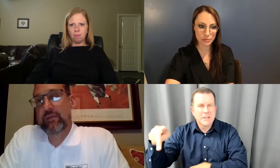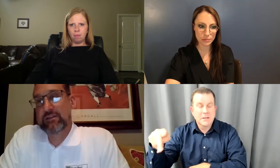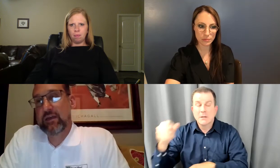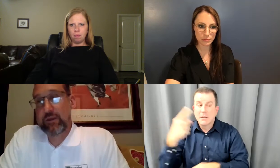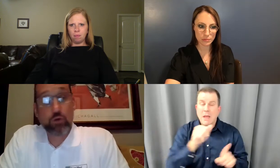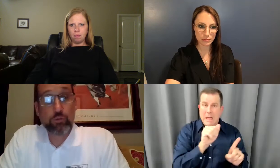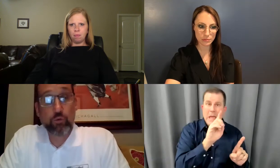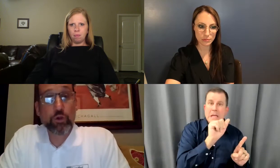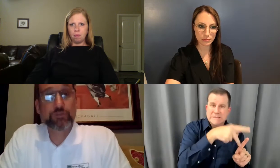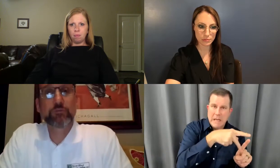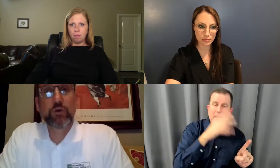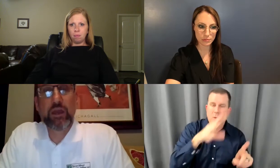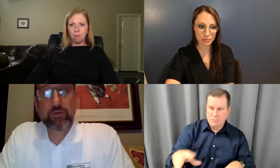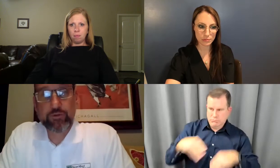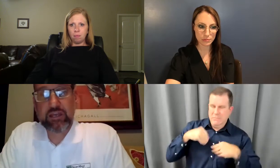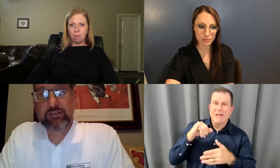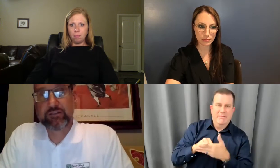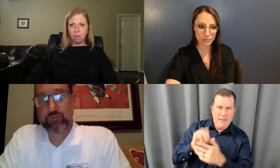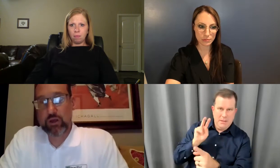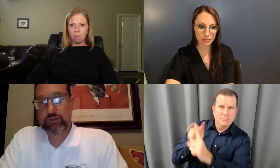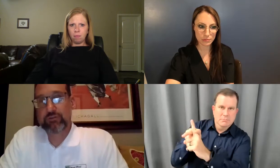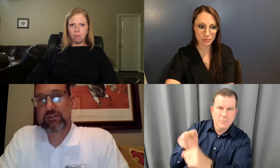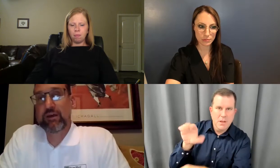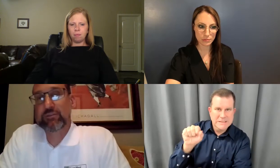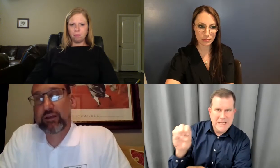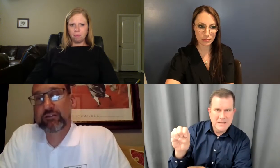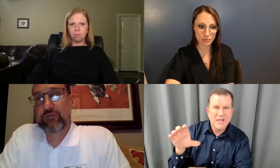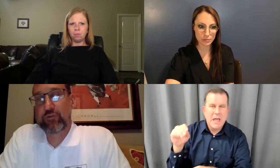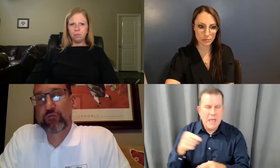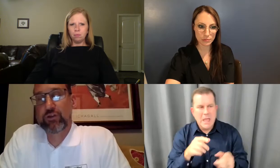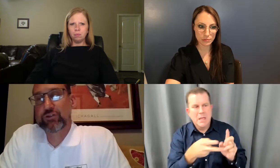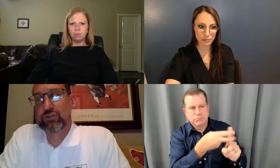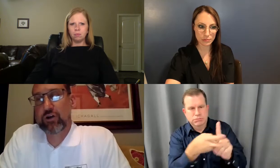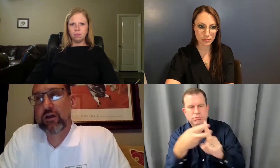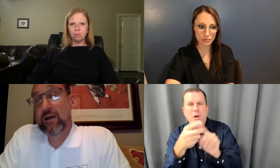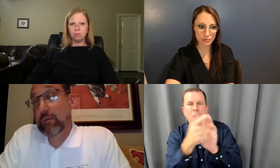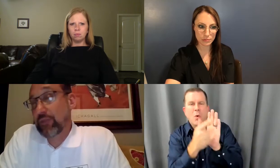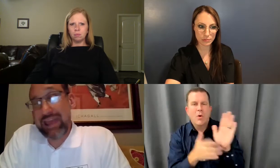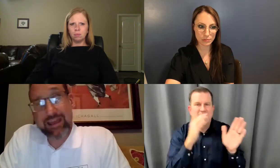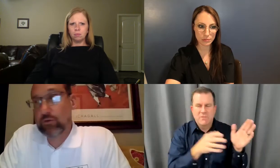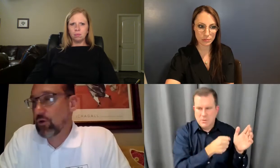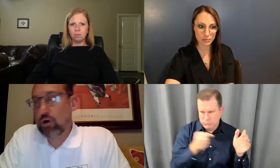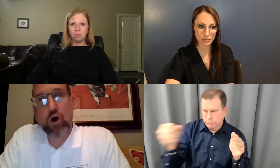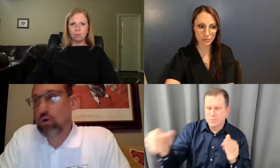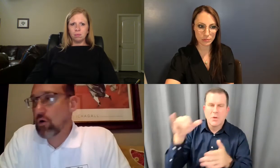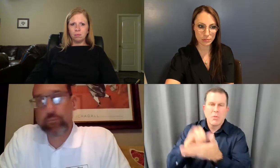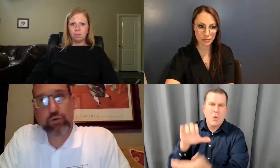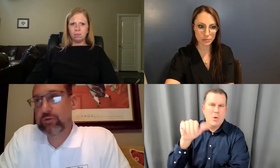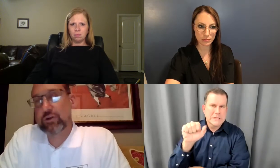and they work with lawyers who handle those cases as well. So it's the best place for you to start, but they handle pretty much